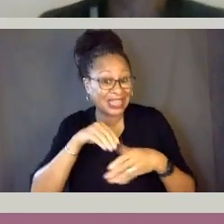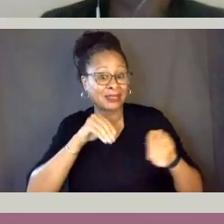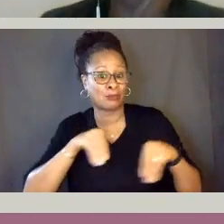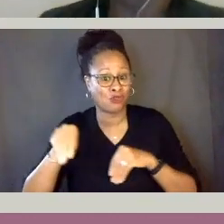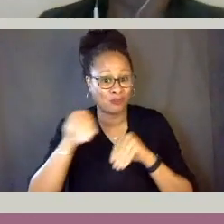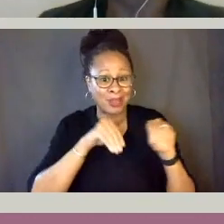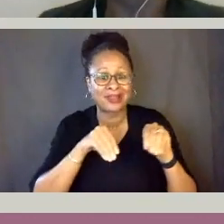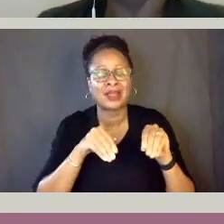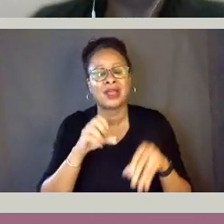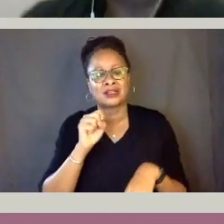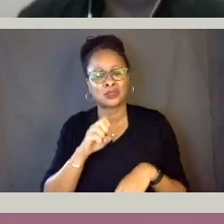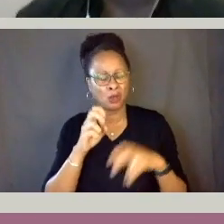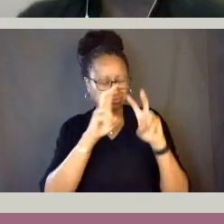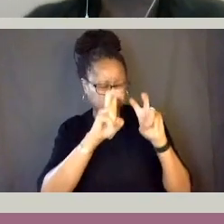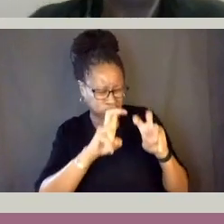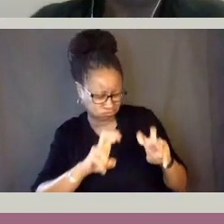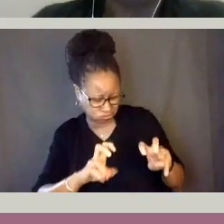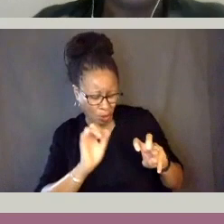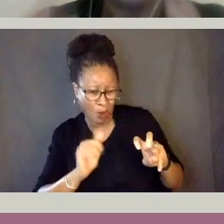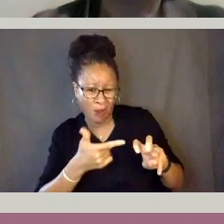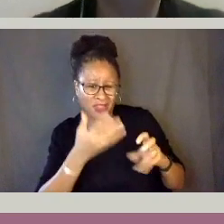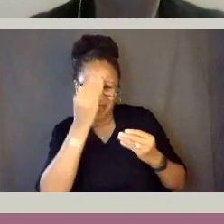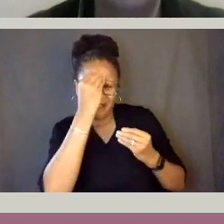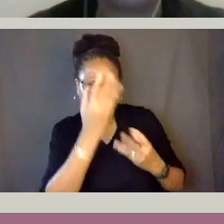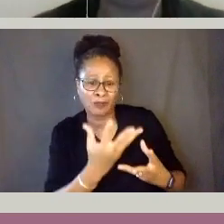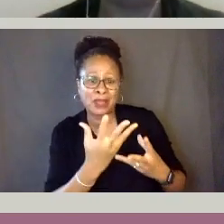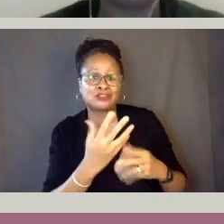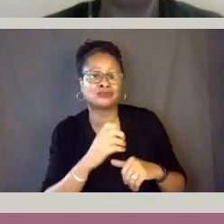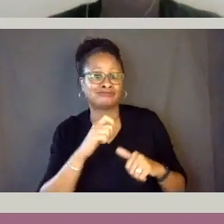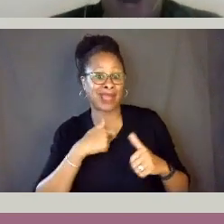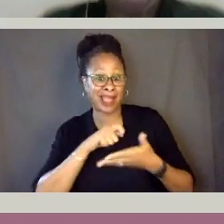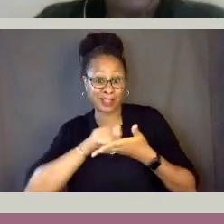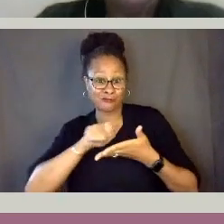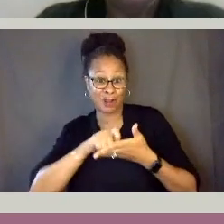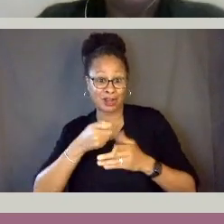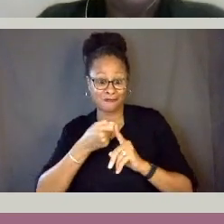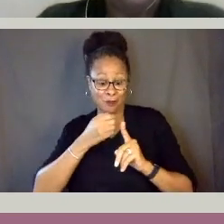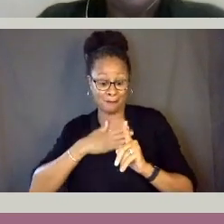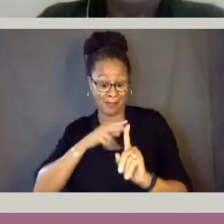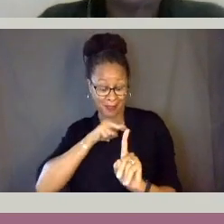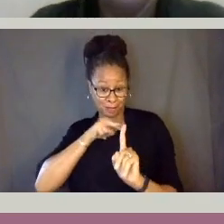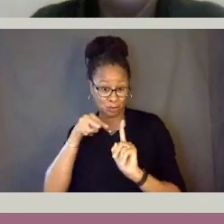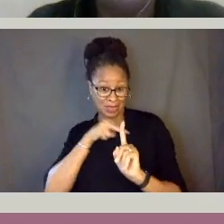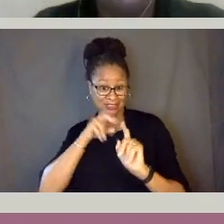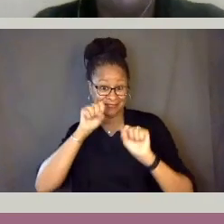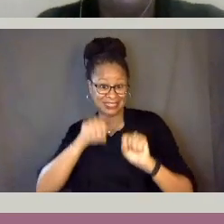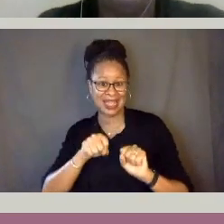So I can write it from my point of view. But I'm not the film maker.